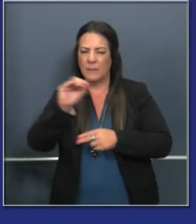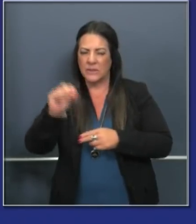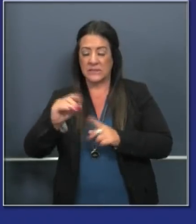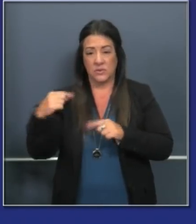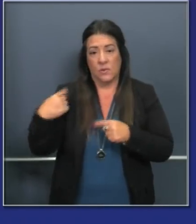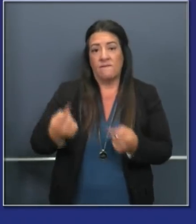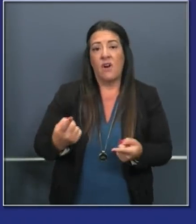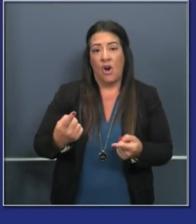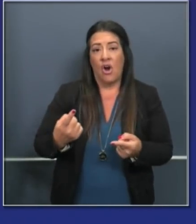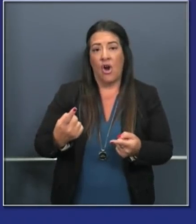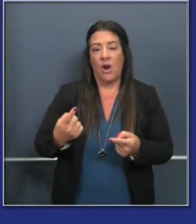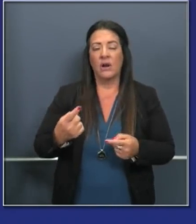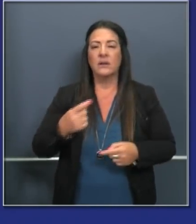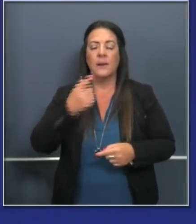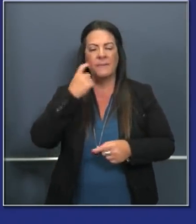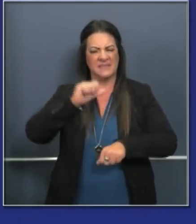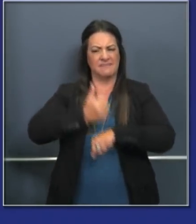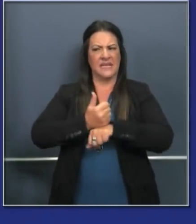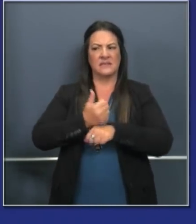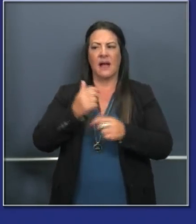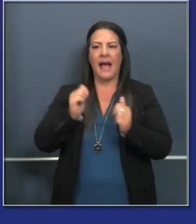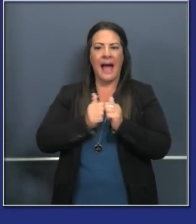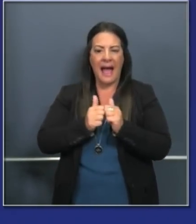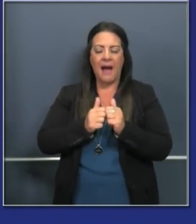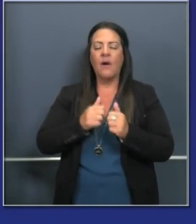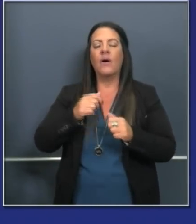HOSPITALIZATIONS SYSTEM CAPACITY WITHIN OUR SEARCH